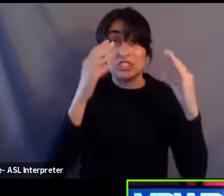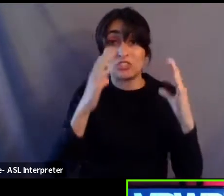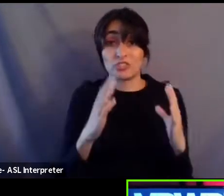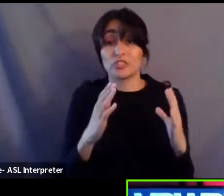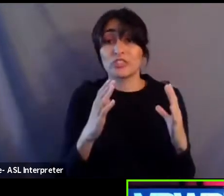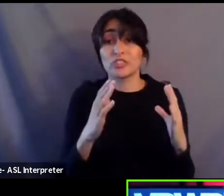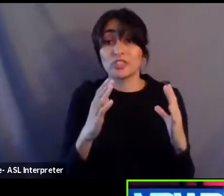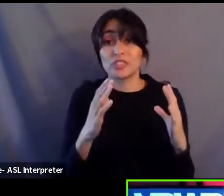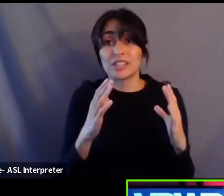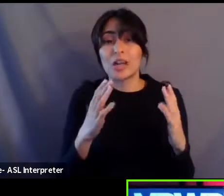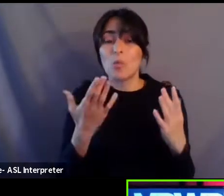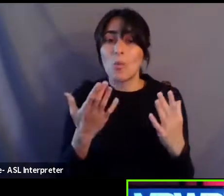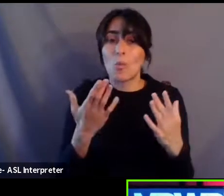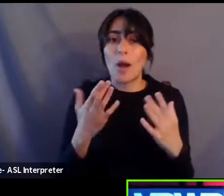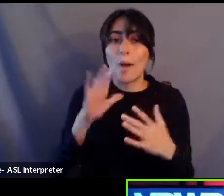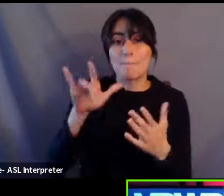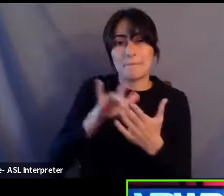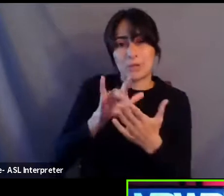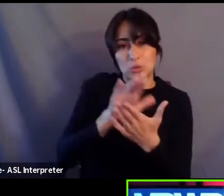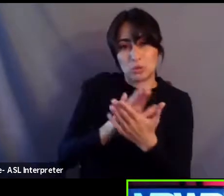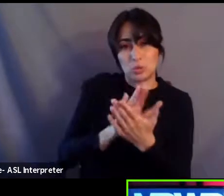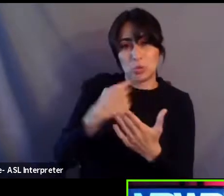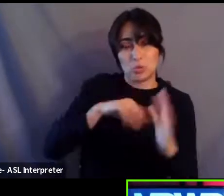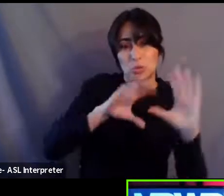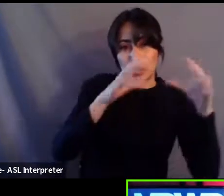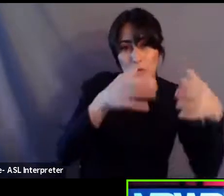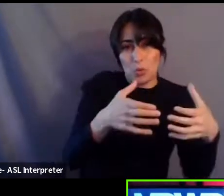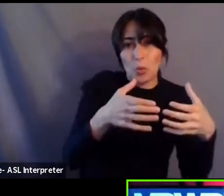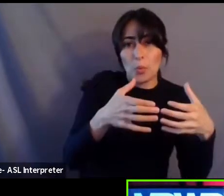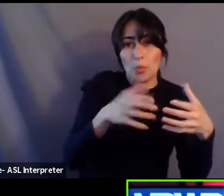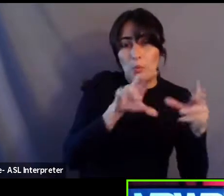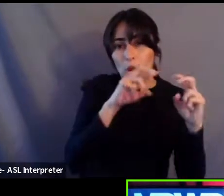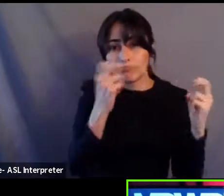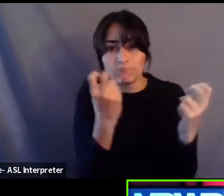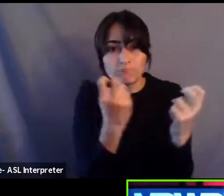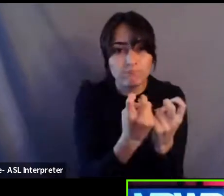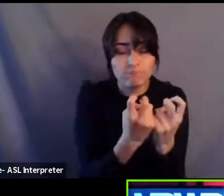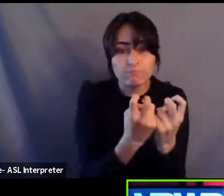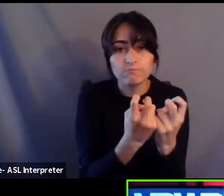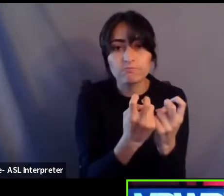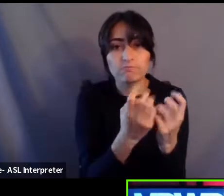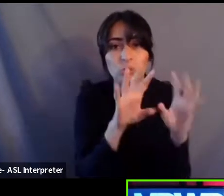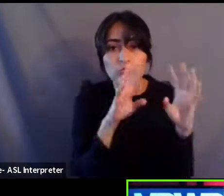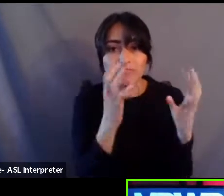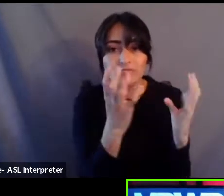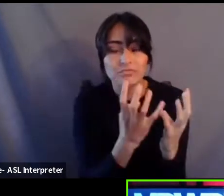junior high, we were in a group huddle and formulating plans for